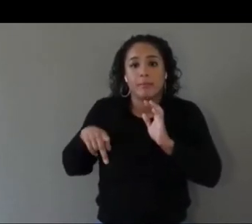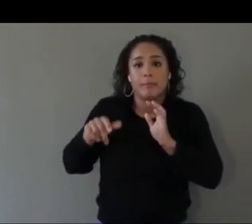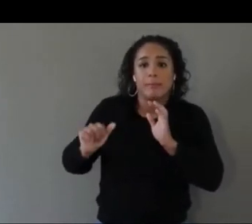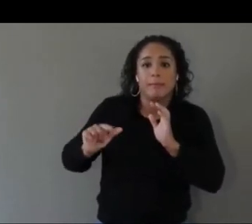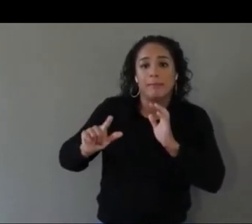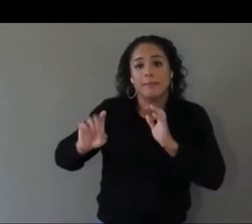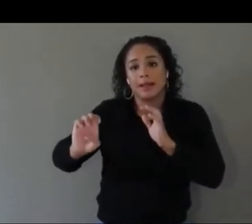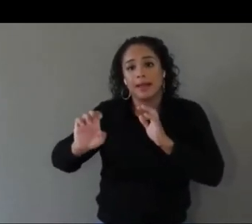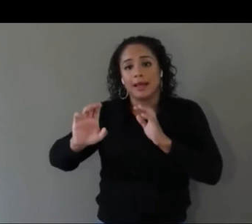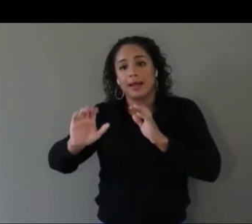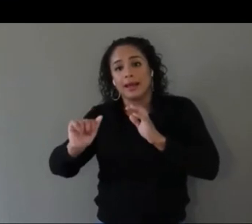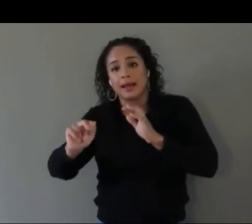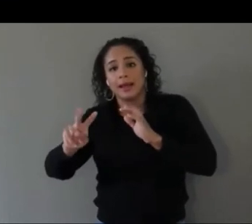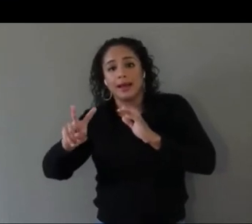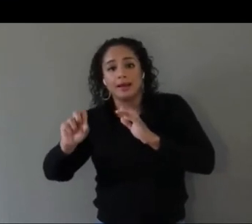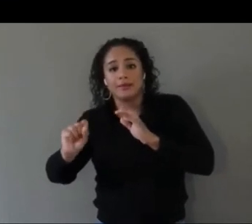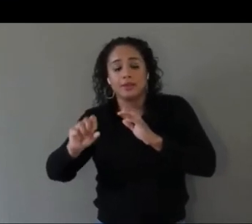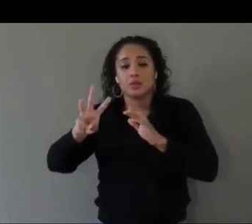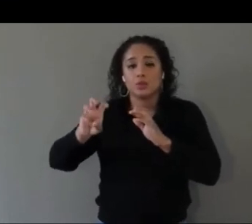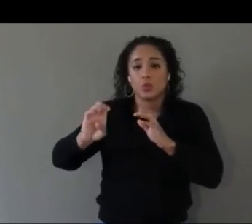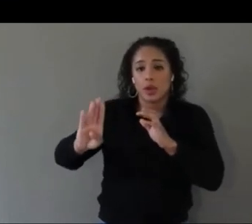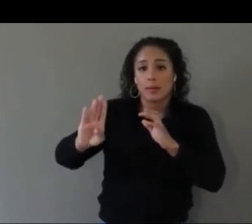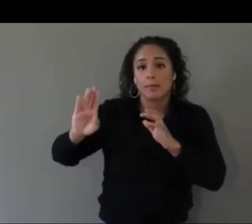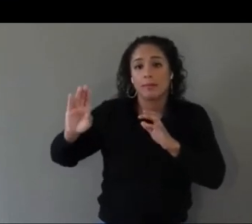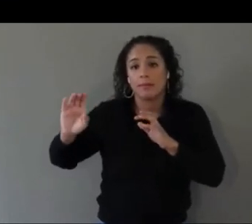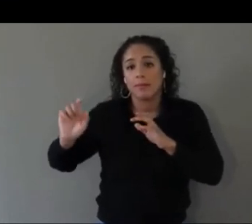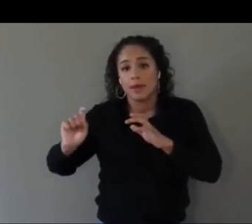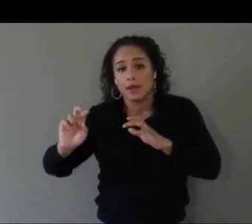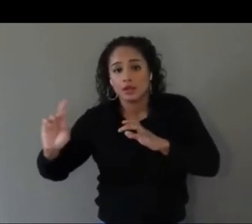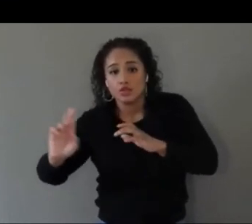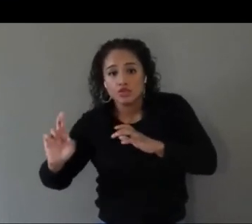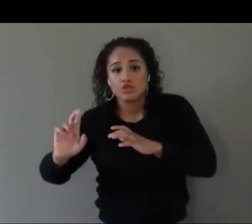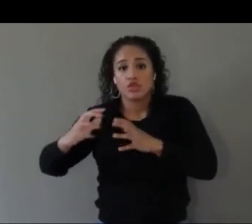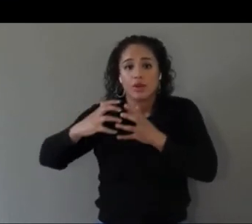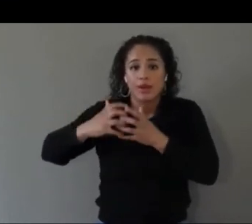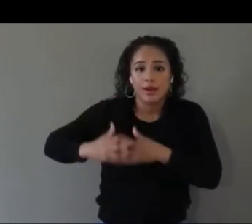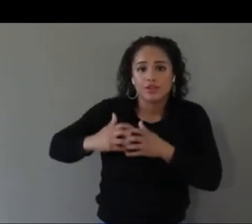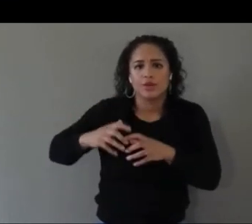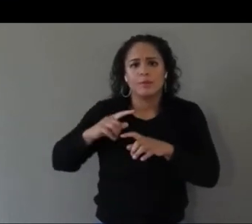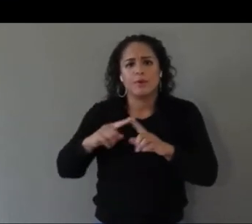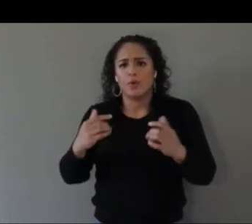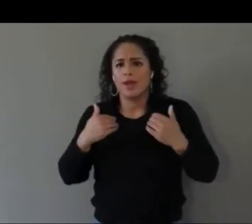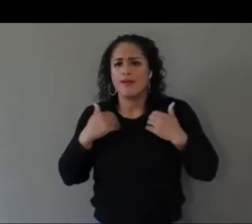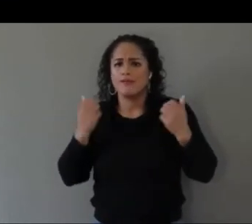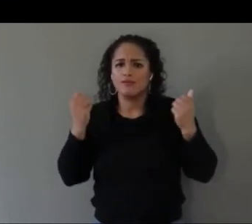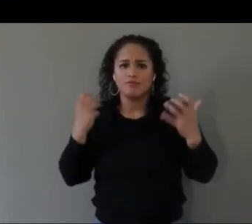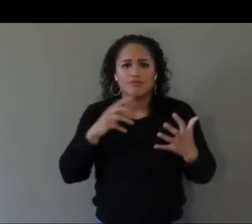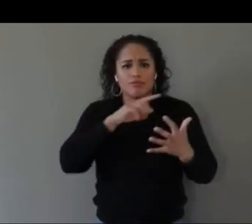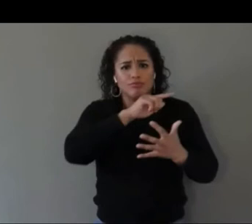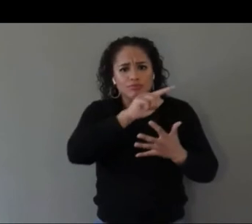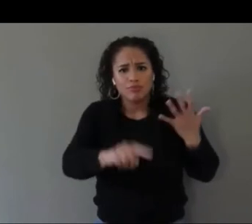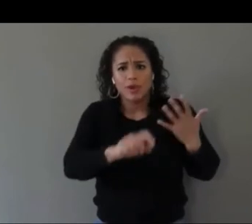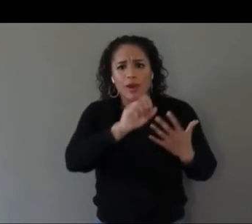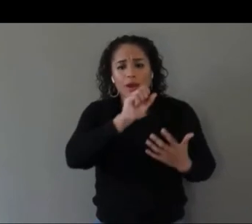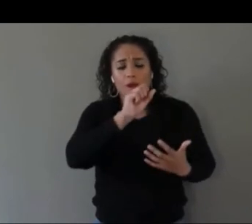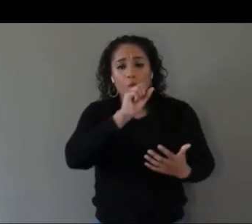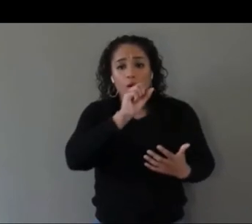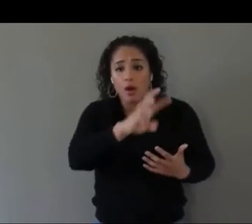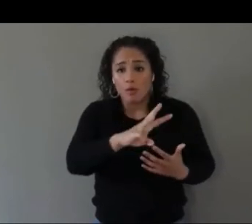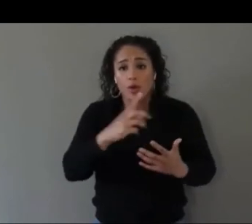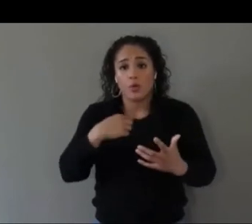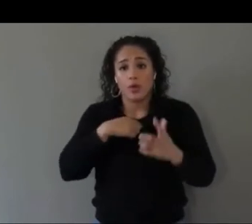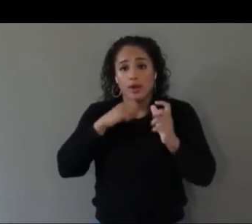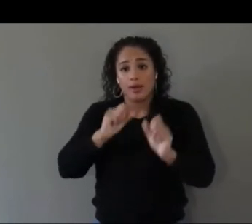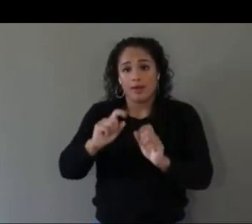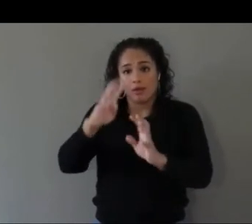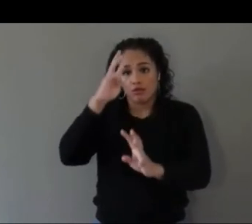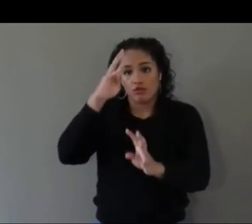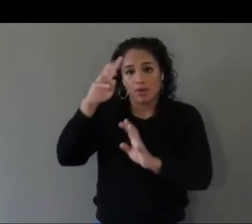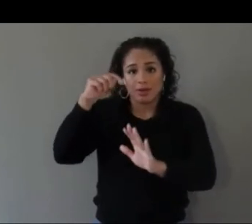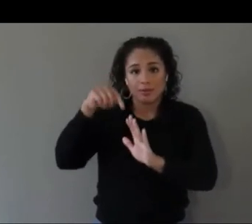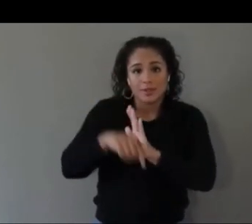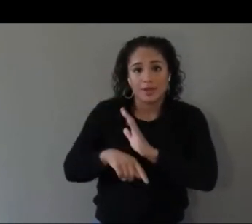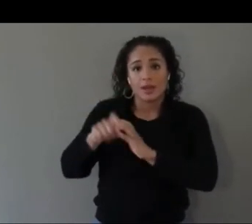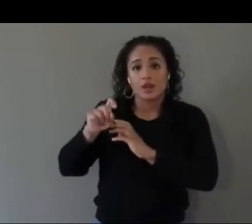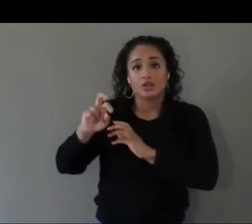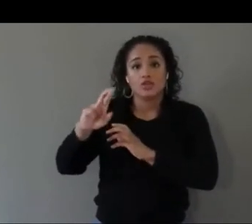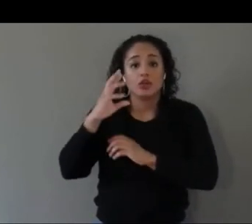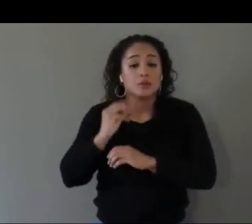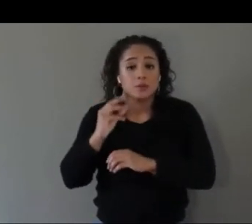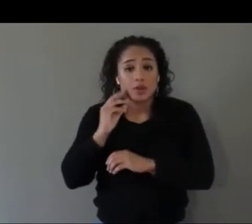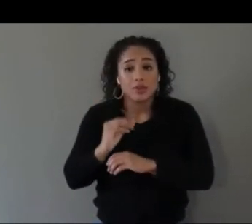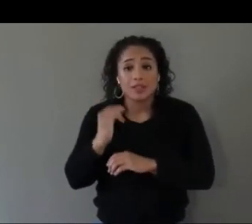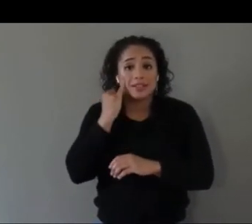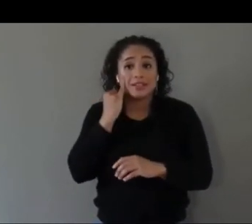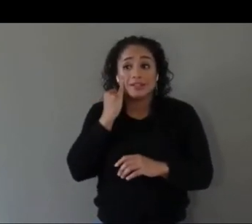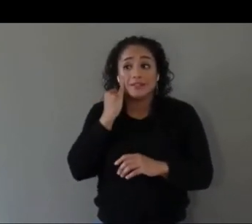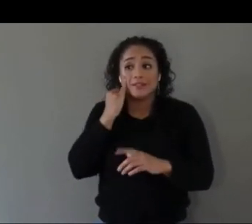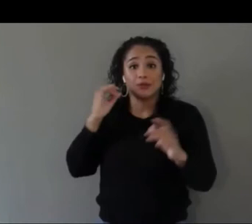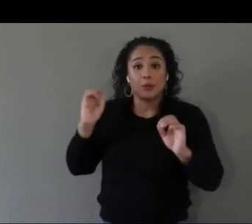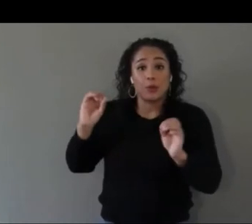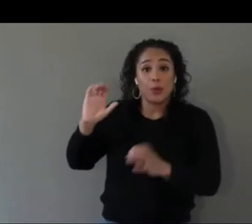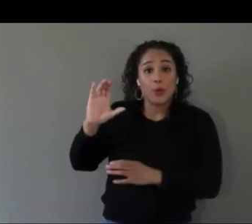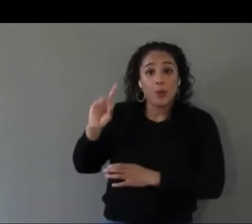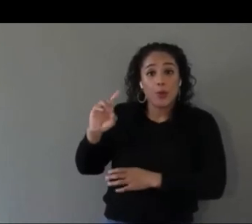There's a bunch of software out there to create webXR experiences with very little or almost no code, just plug and play. And Unity is also an example.